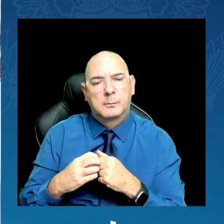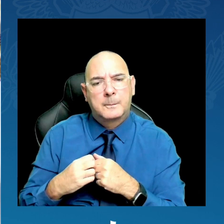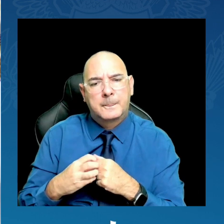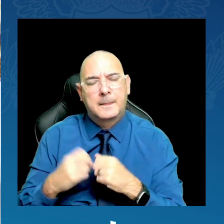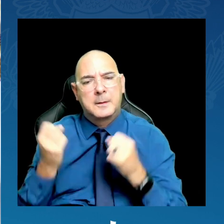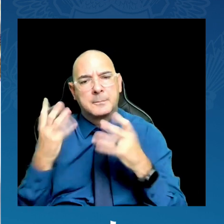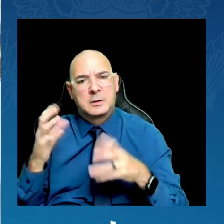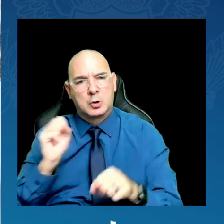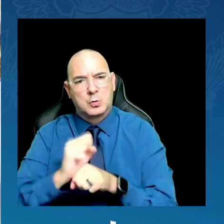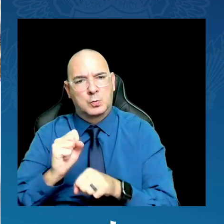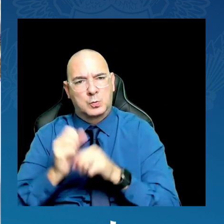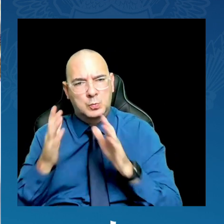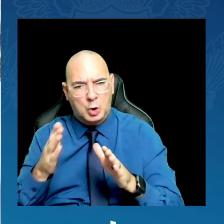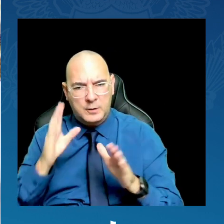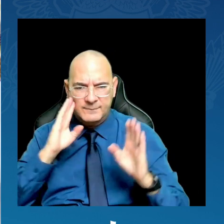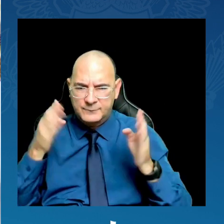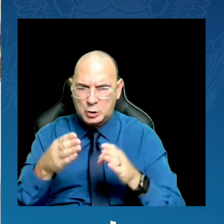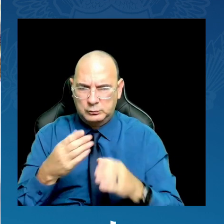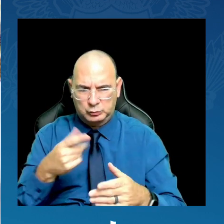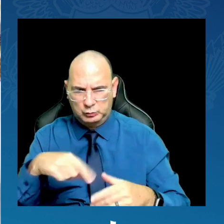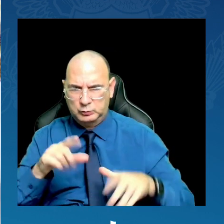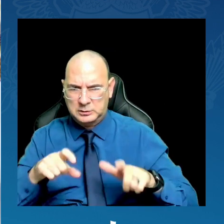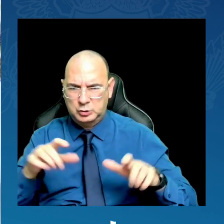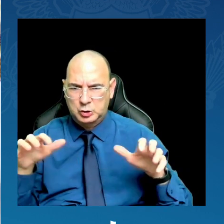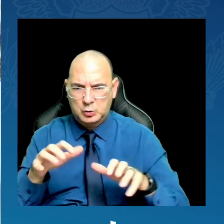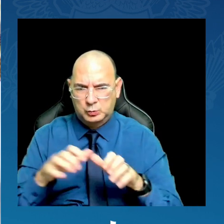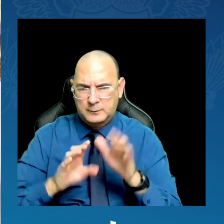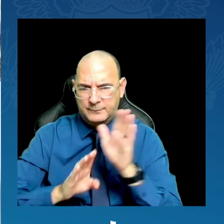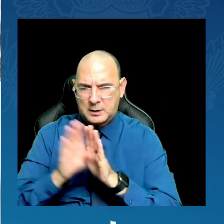a clear and predictable framework of rules